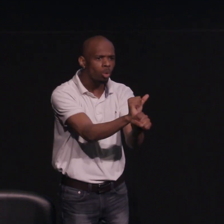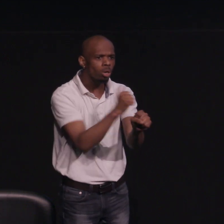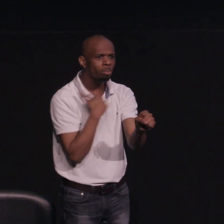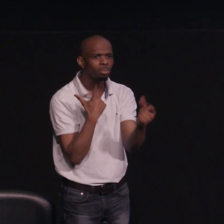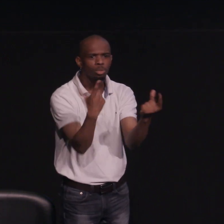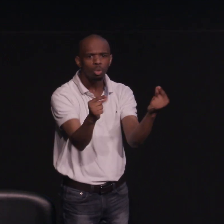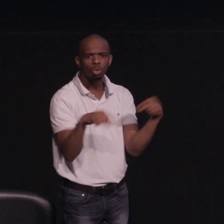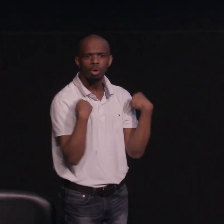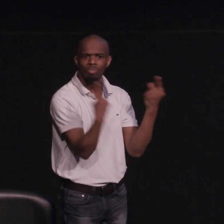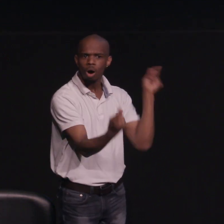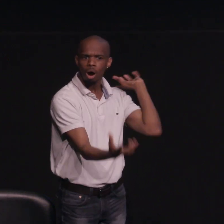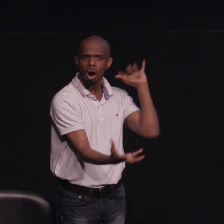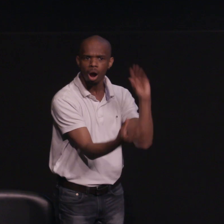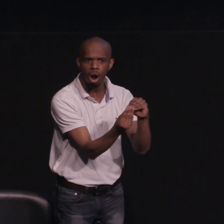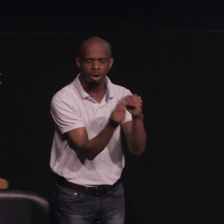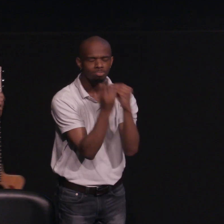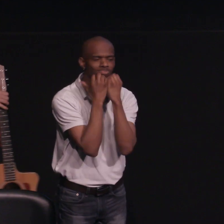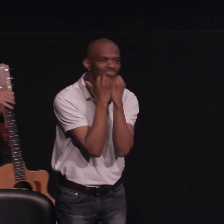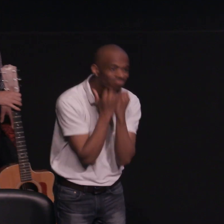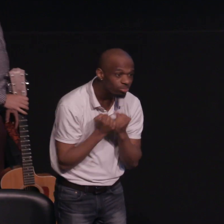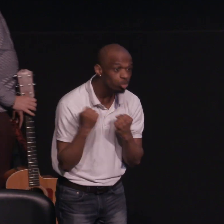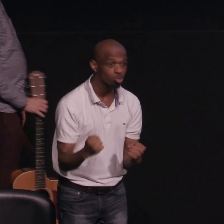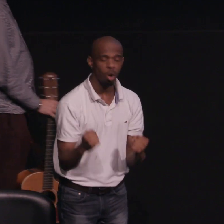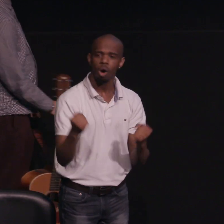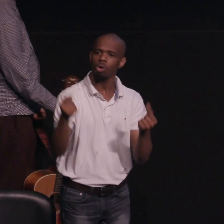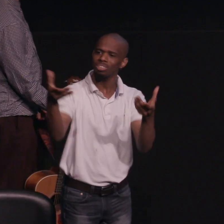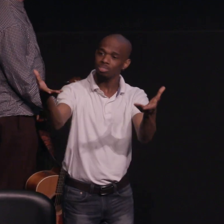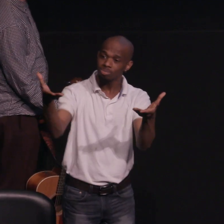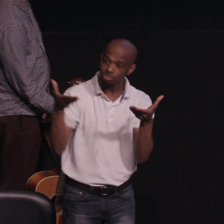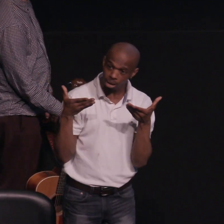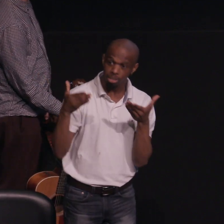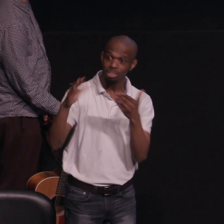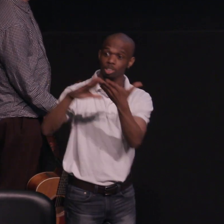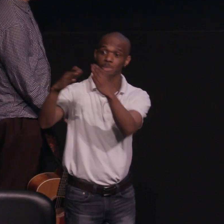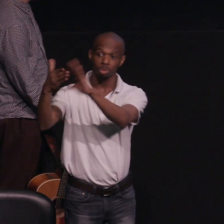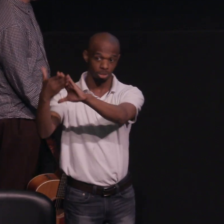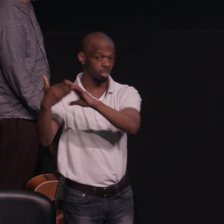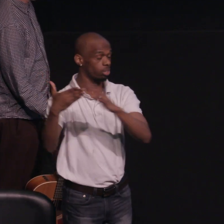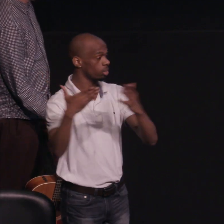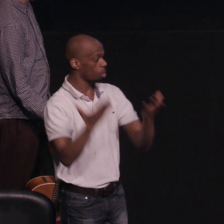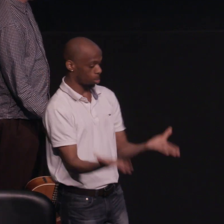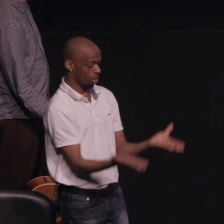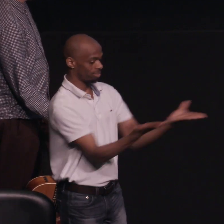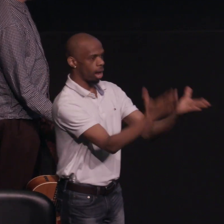inviting the community in to finish it, and this is exactly--this embodies what I see happening,